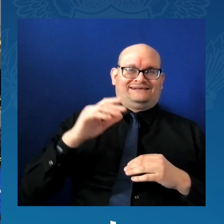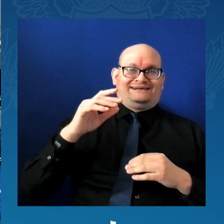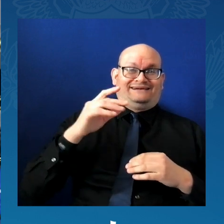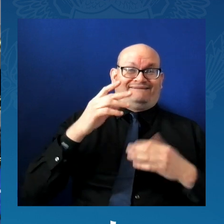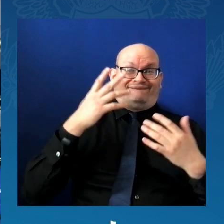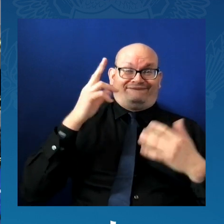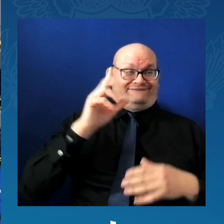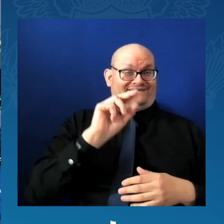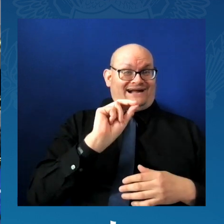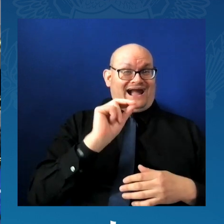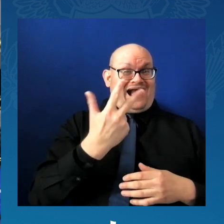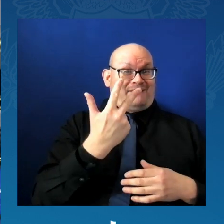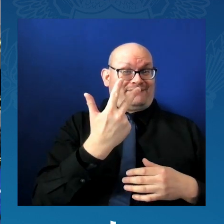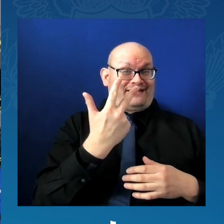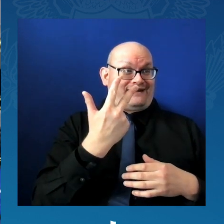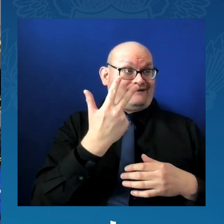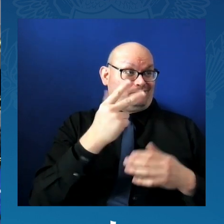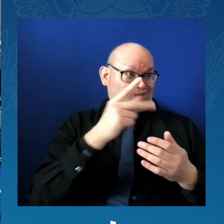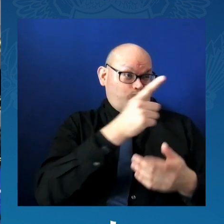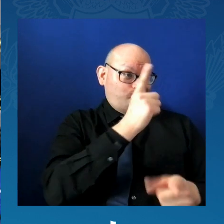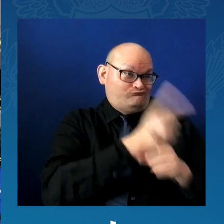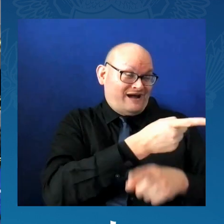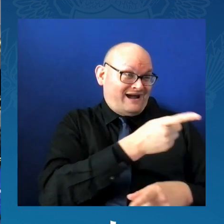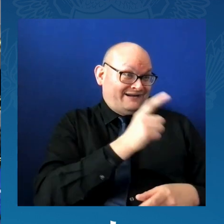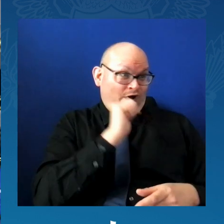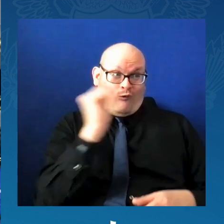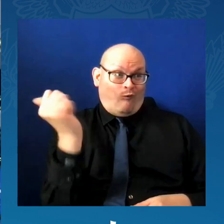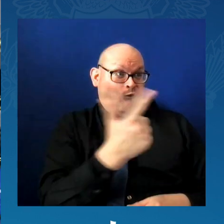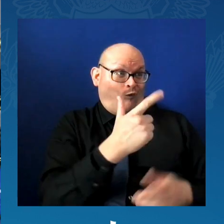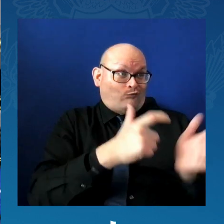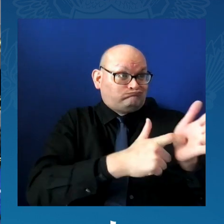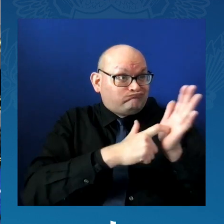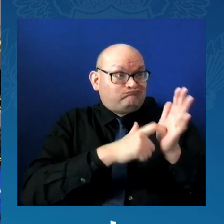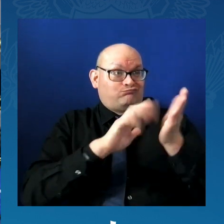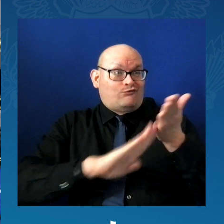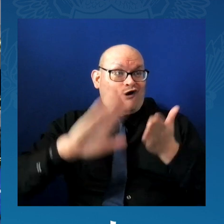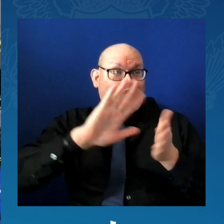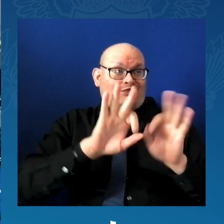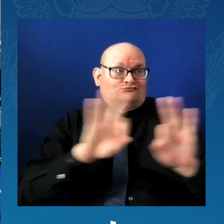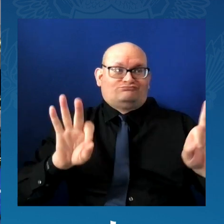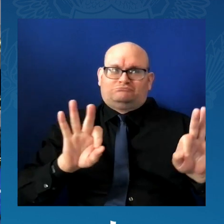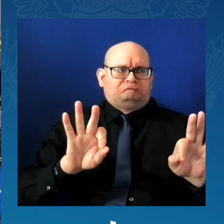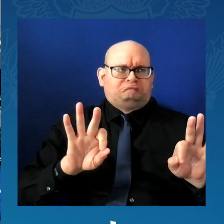and they cannot necessarily have a college degree to have incredible impact in our industry.